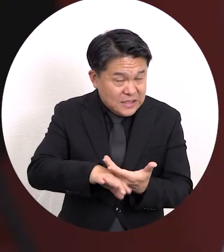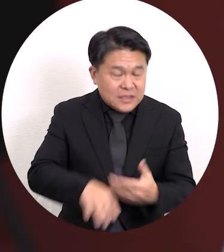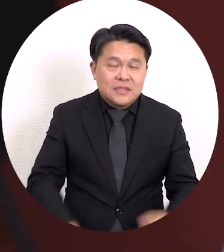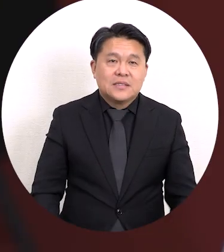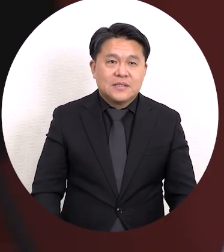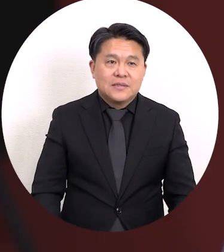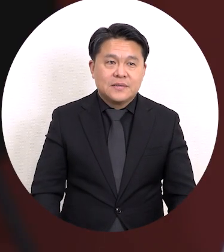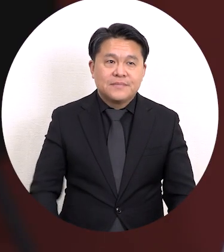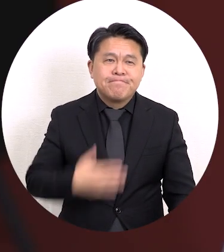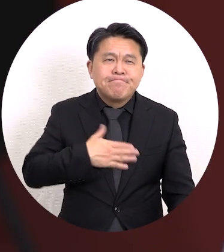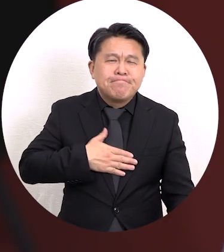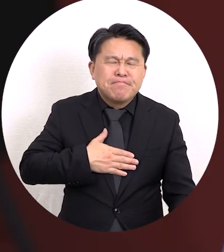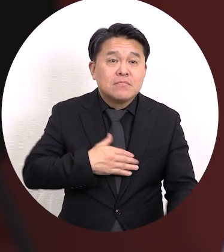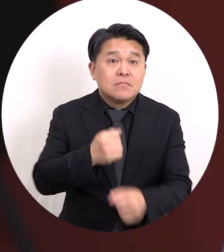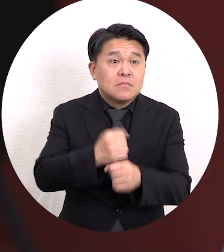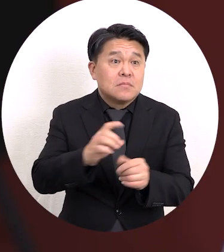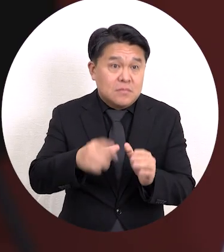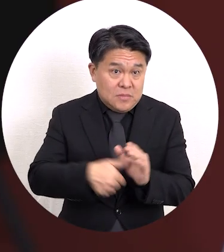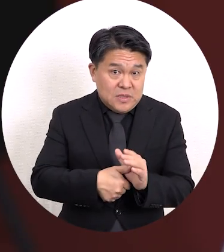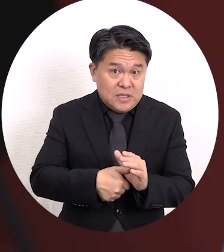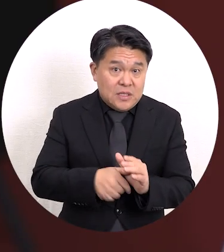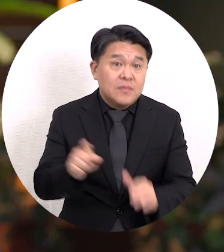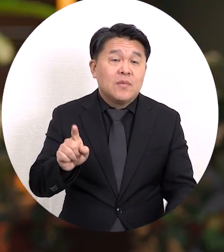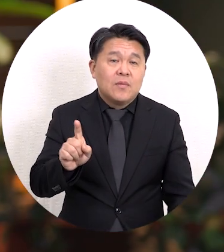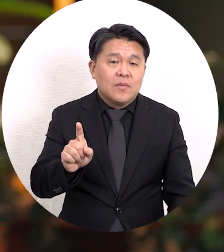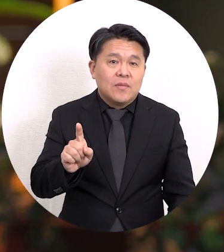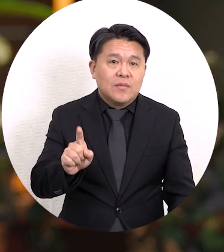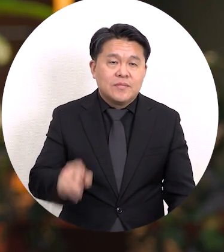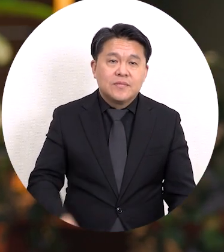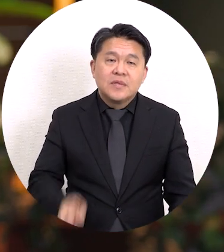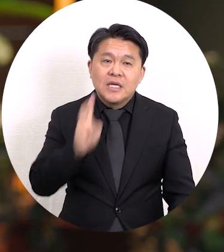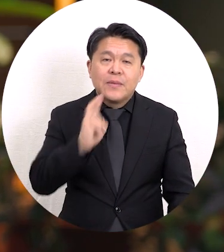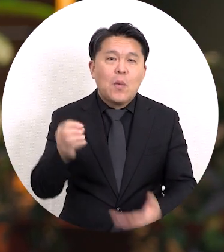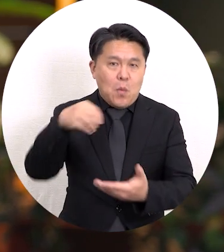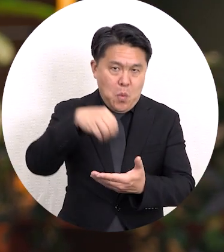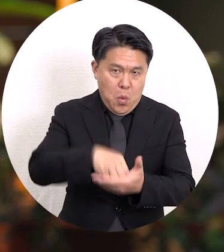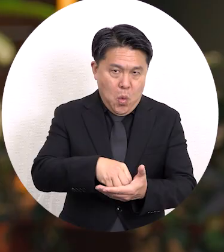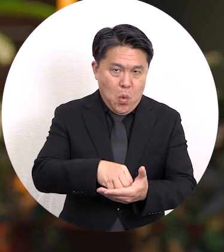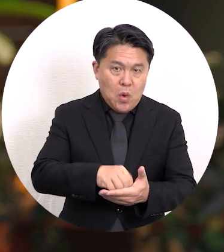It makes me wonder that creating emotions through musical elements